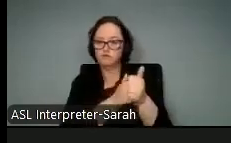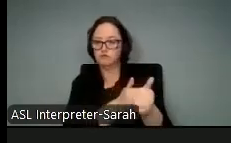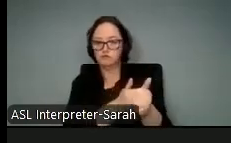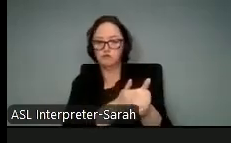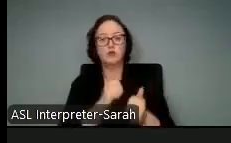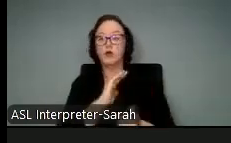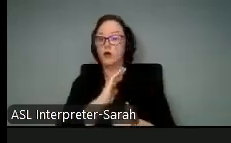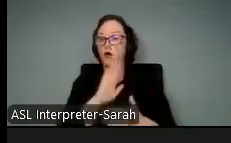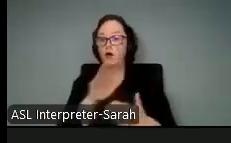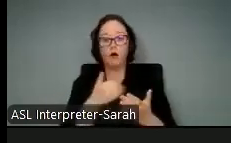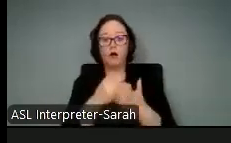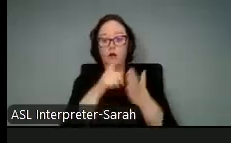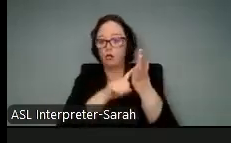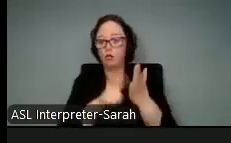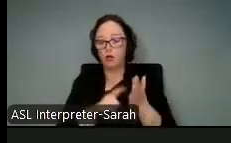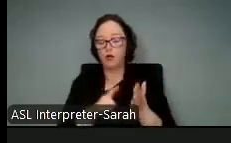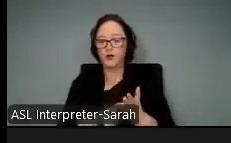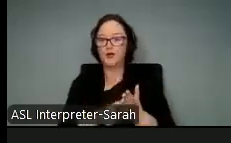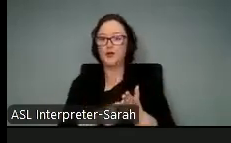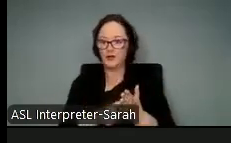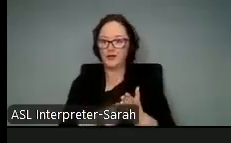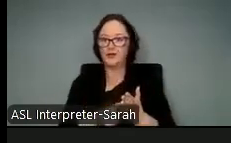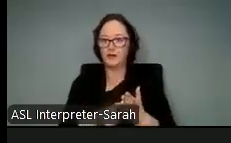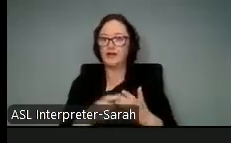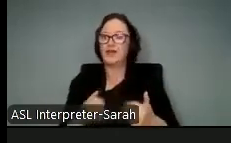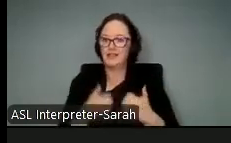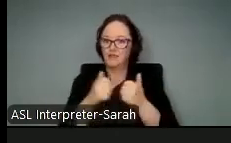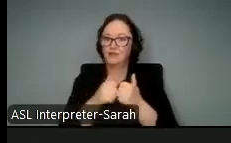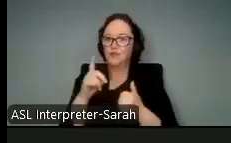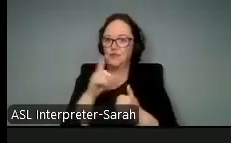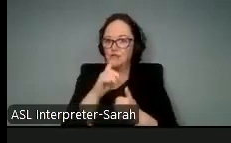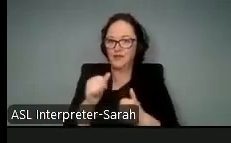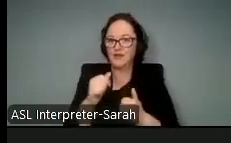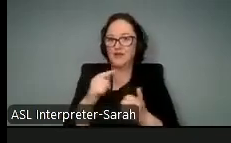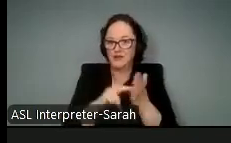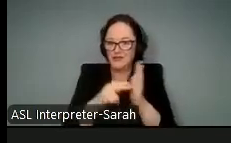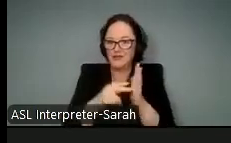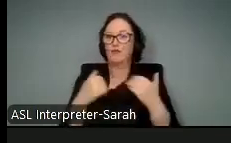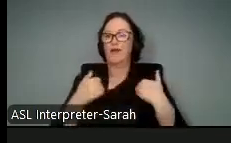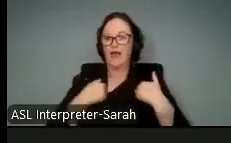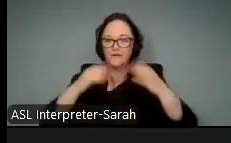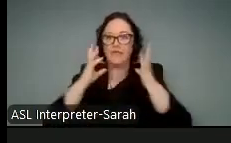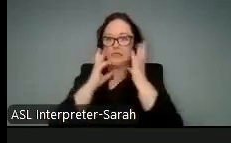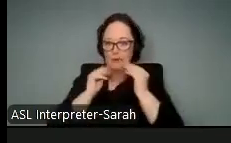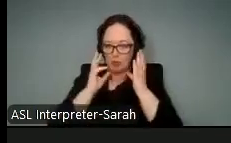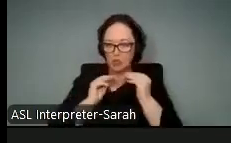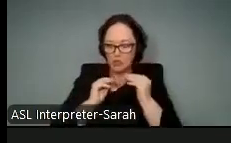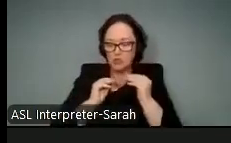so we're coming from lived experience across the board. As far as feedback, as far as recommendations